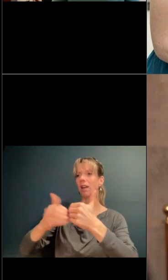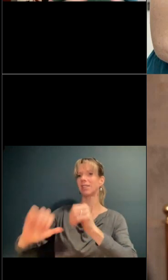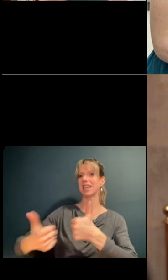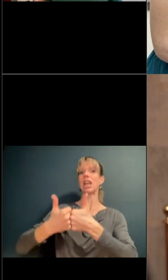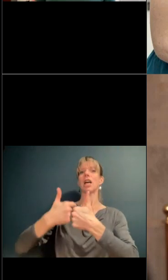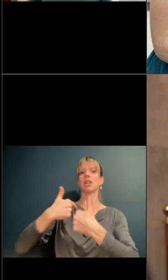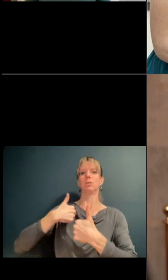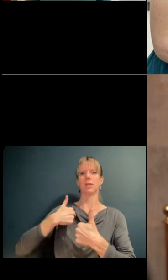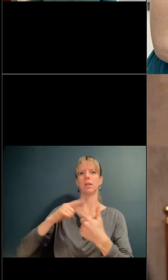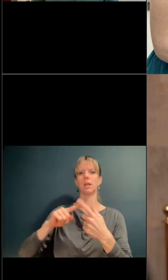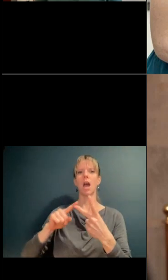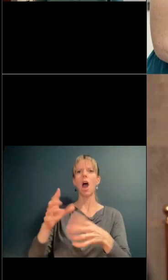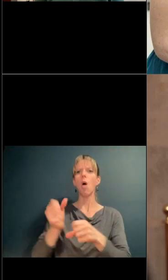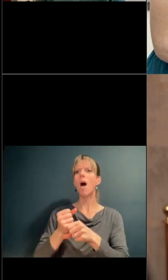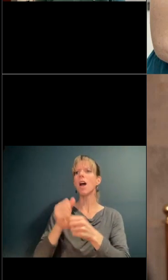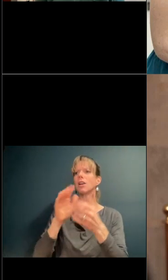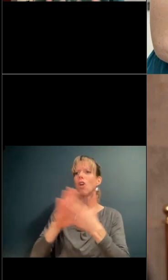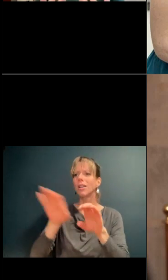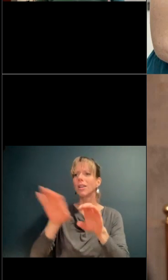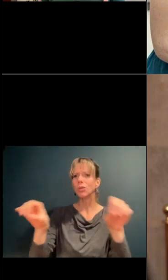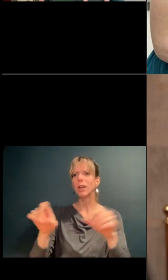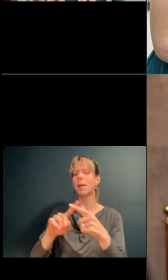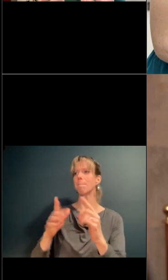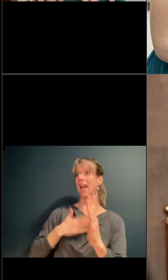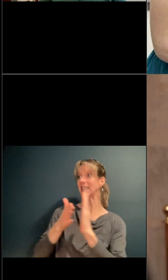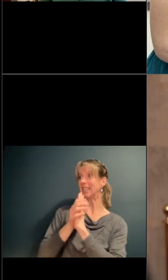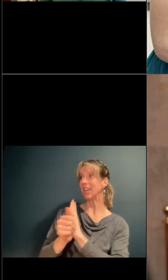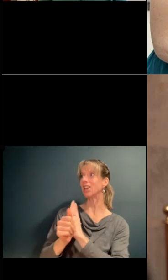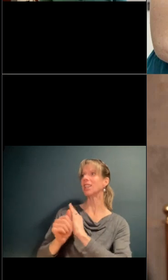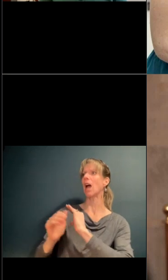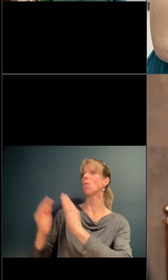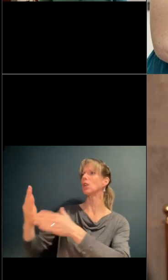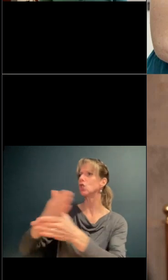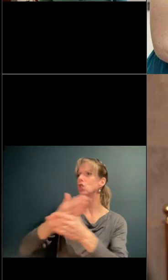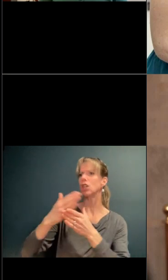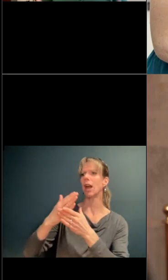They want to share their gifts in the workplace. They want to be part of a caring community.